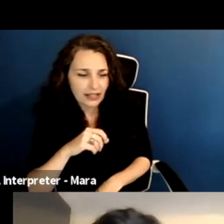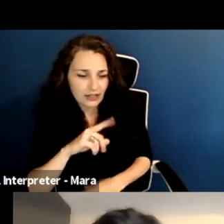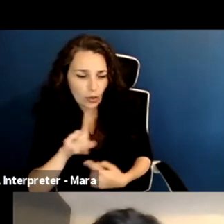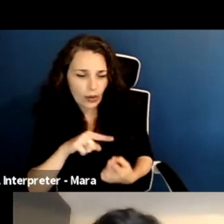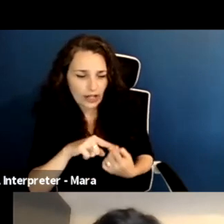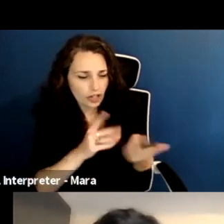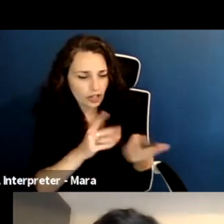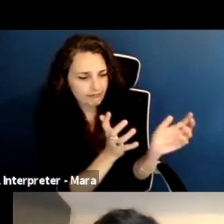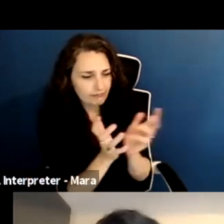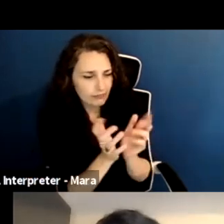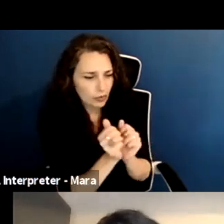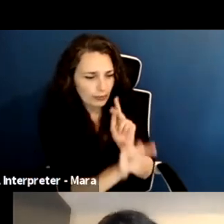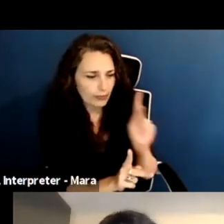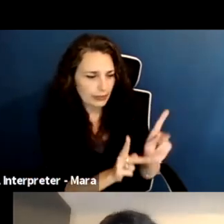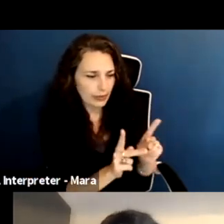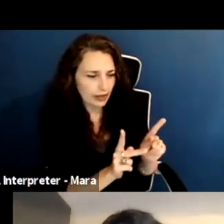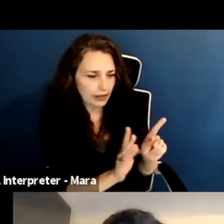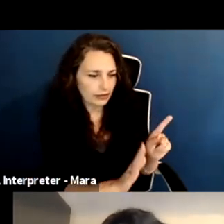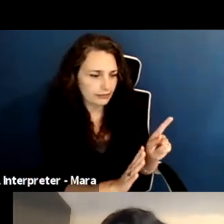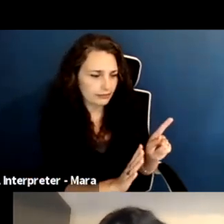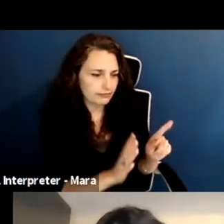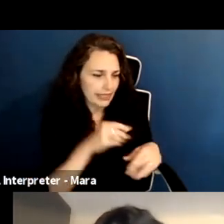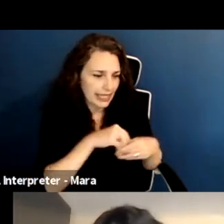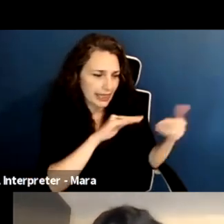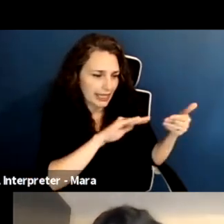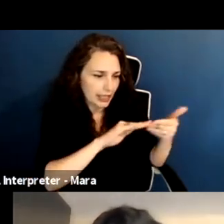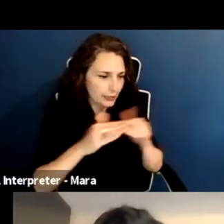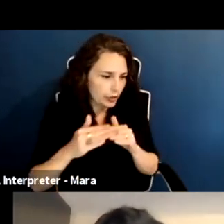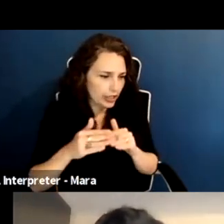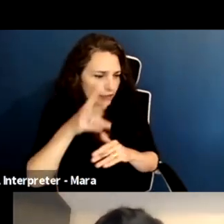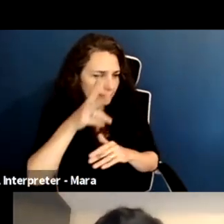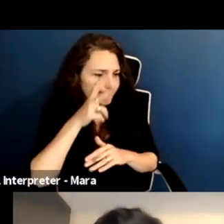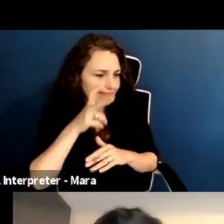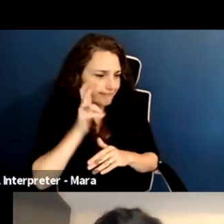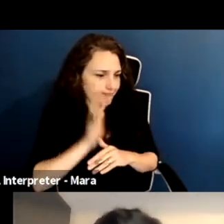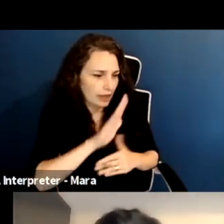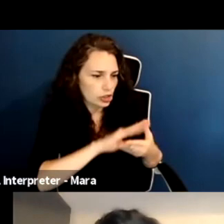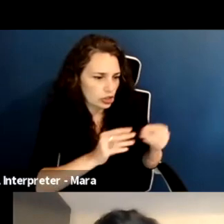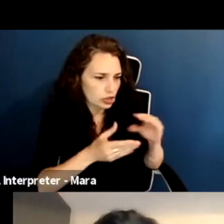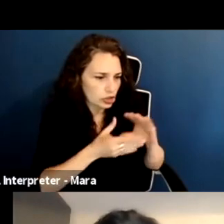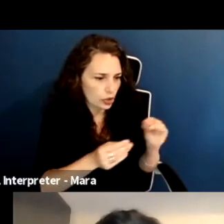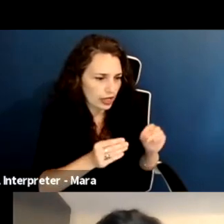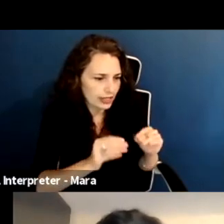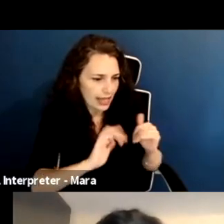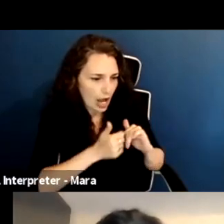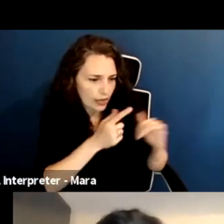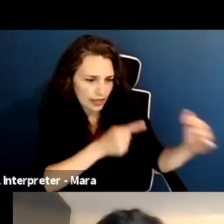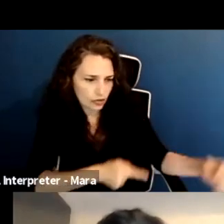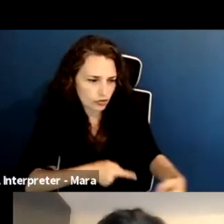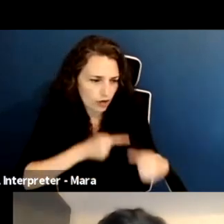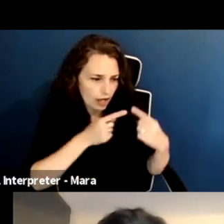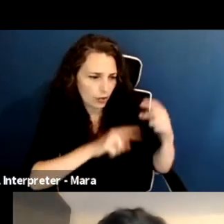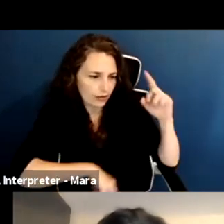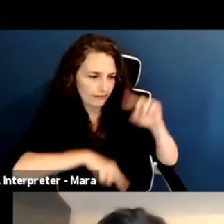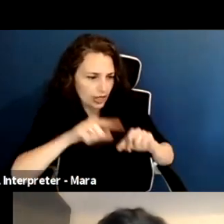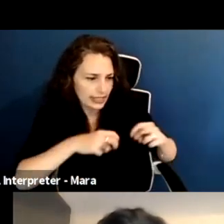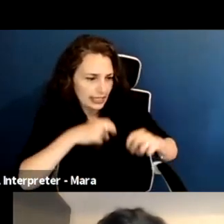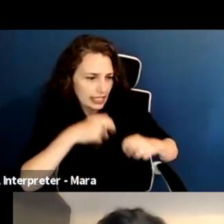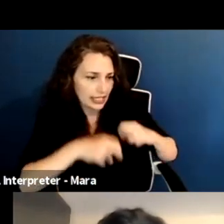and you're really hearing their stories and how much they struggle with these kinds of issues especially with the water crisis that we're going through right now.